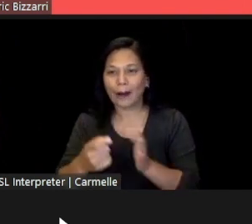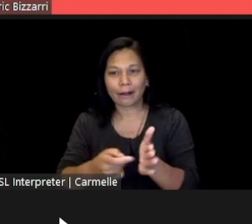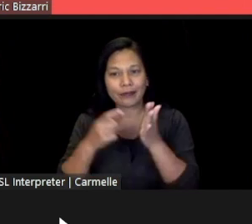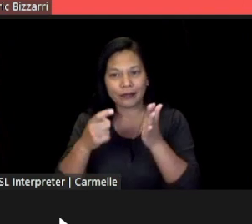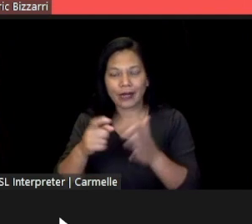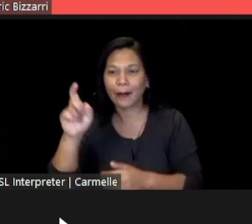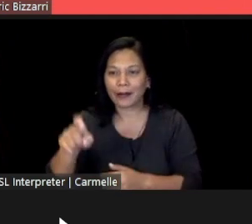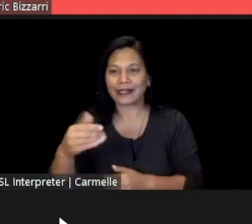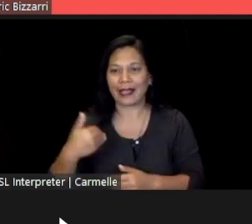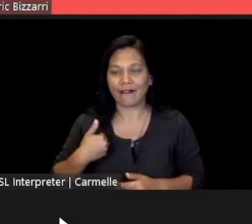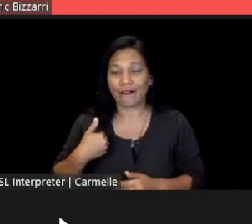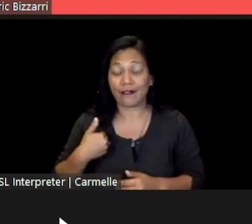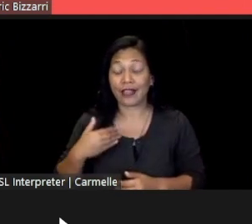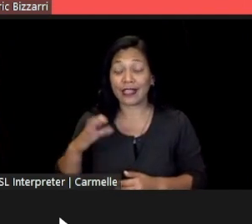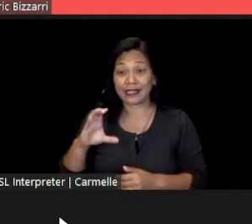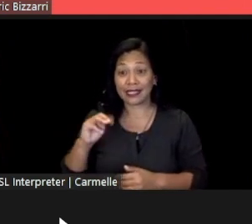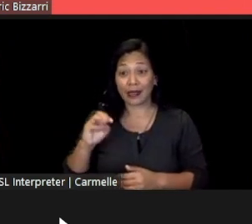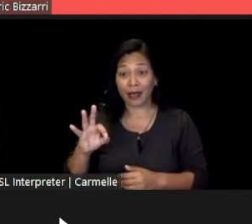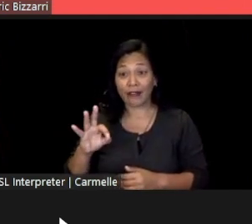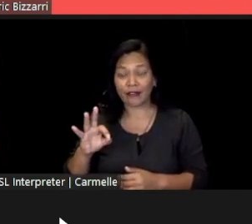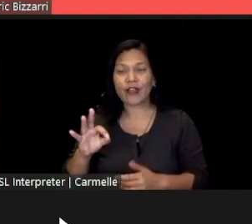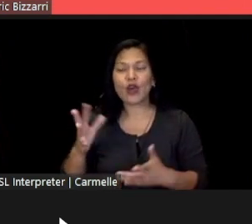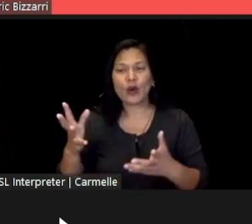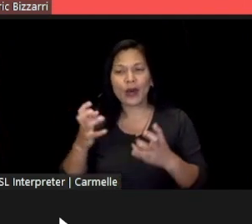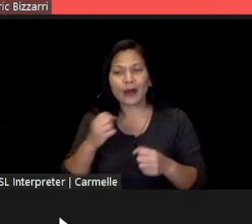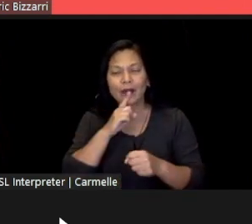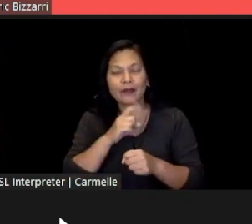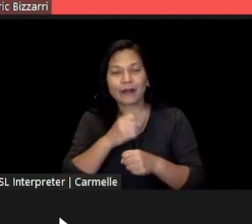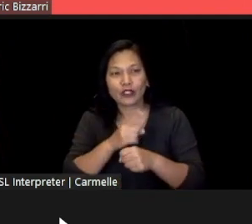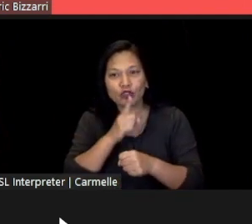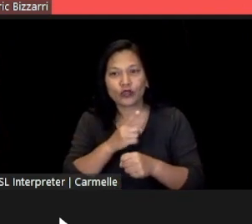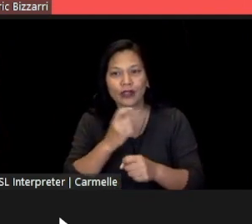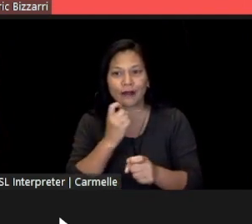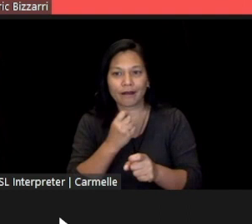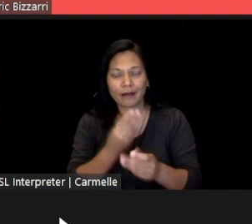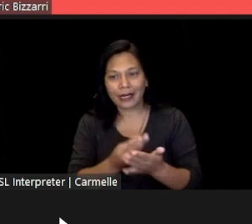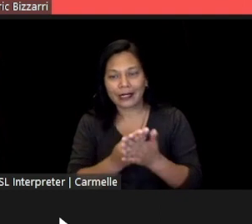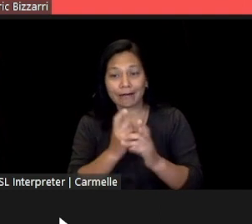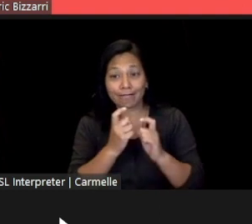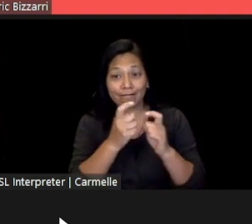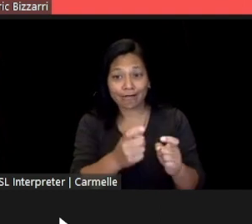The CMF wants to support things that will be made available to Canadian audiences, and the Canadian